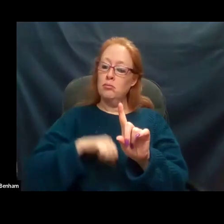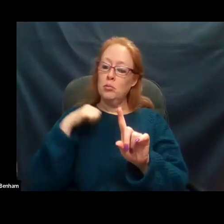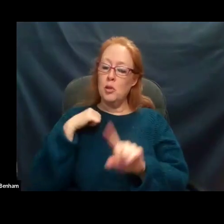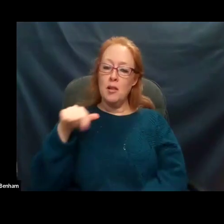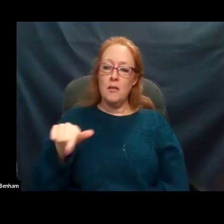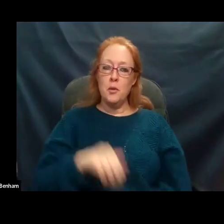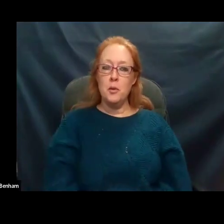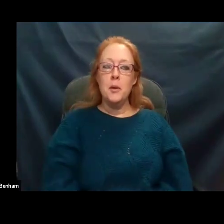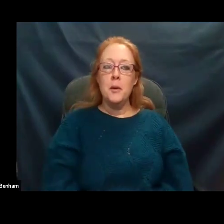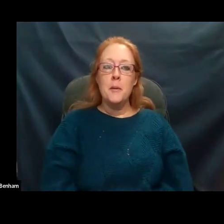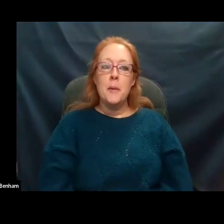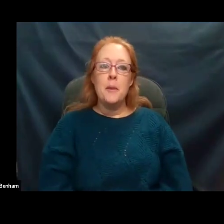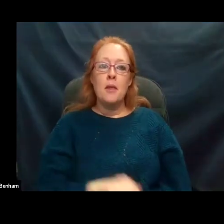That's what we're going to do today